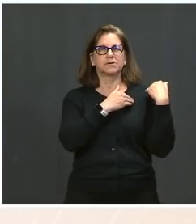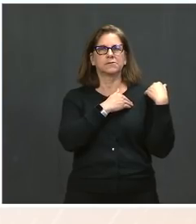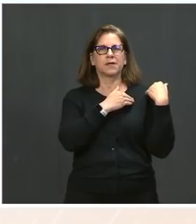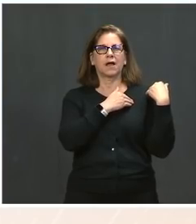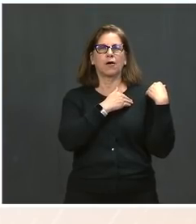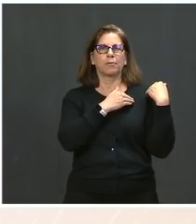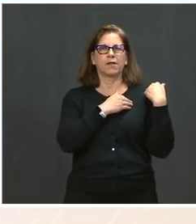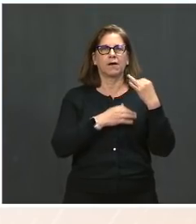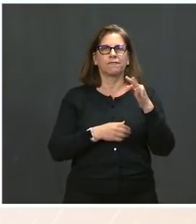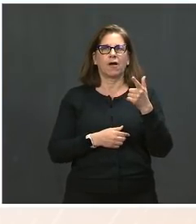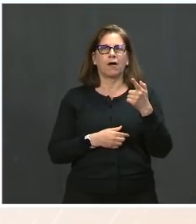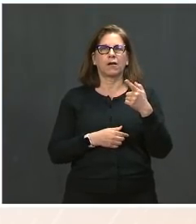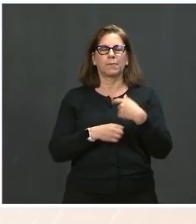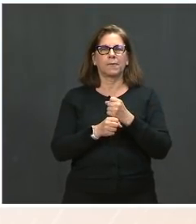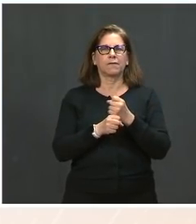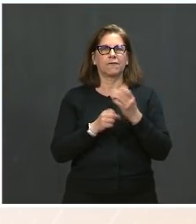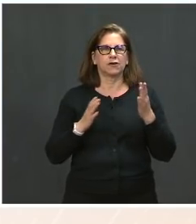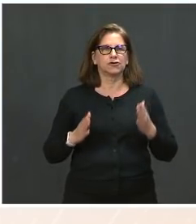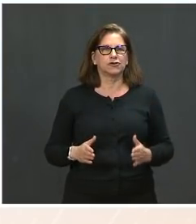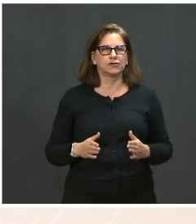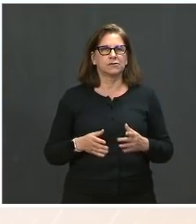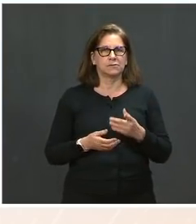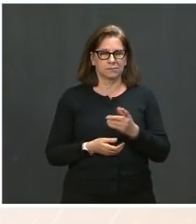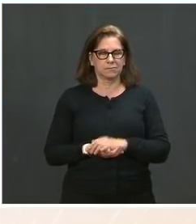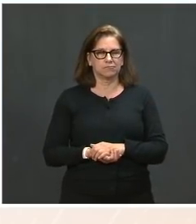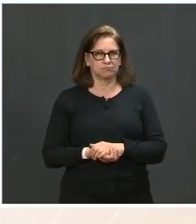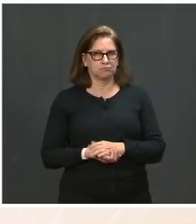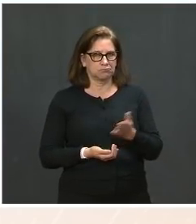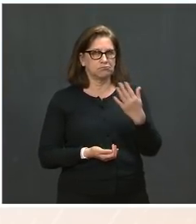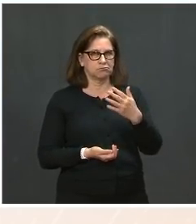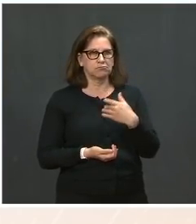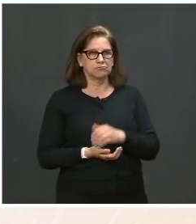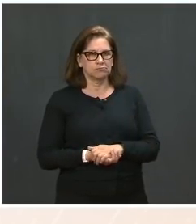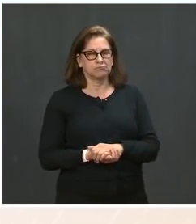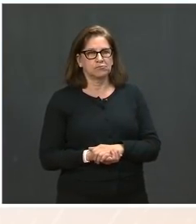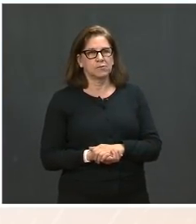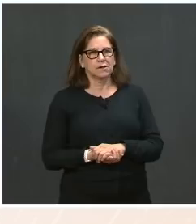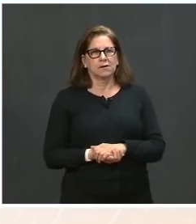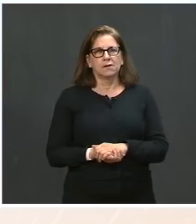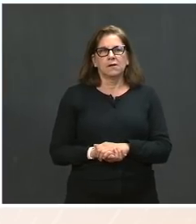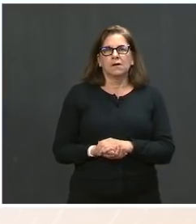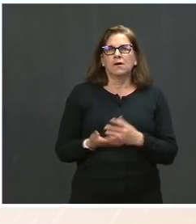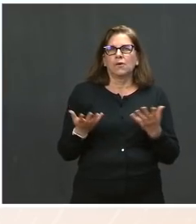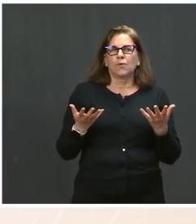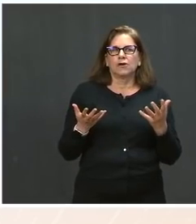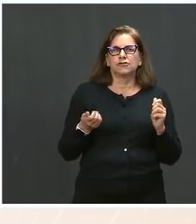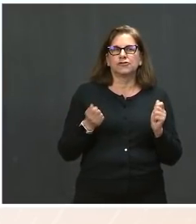Ms. Psaki: It's okay. The Press: -- wondering if you can explain what changed between when, as a candidate,